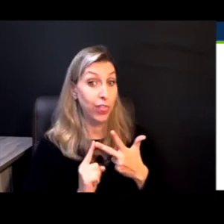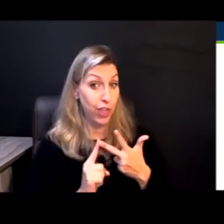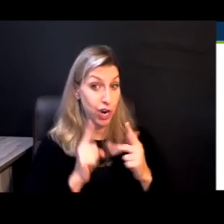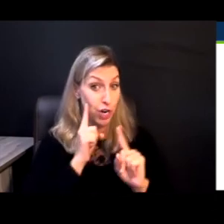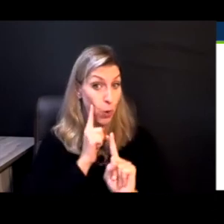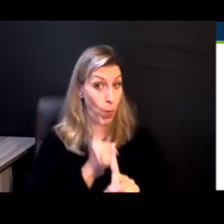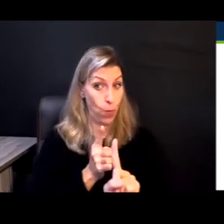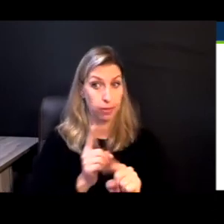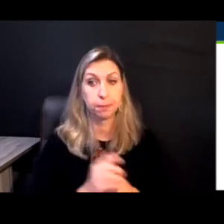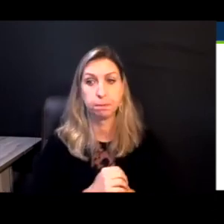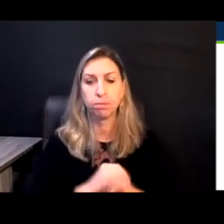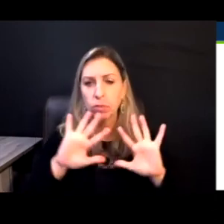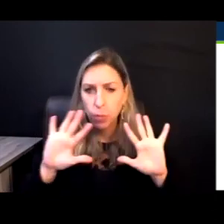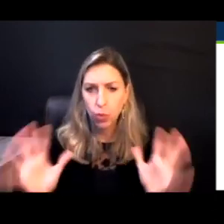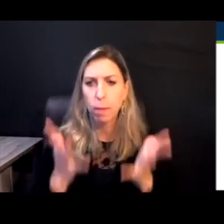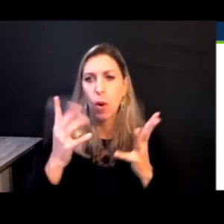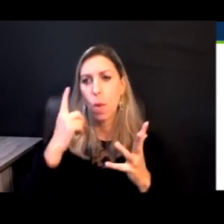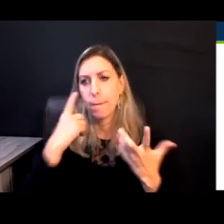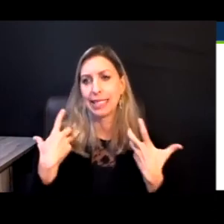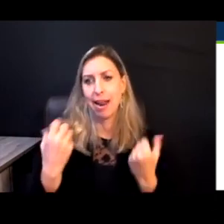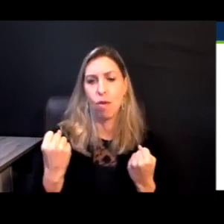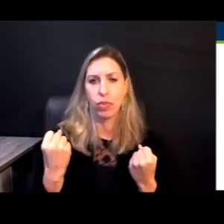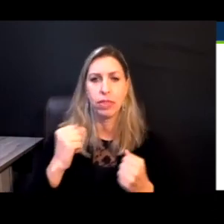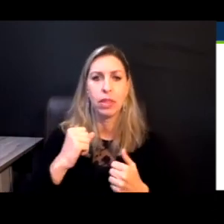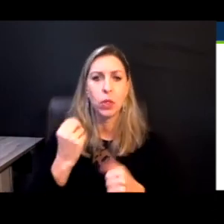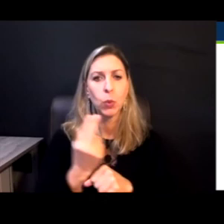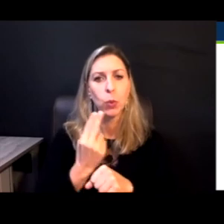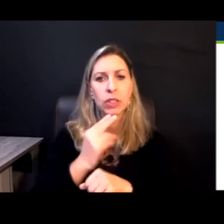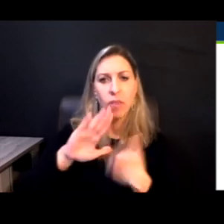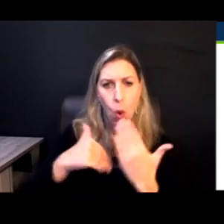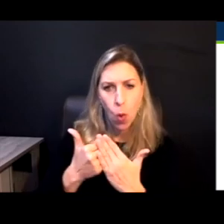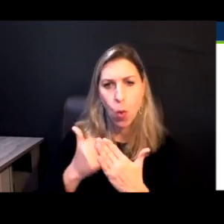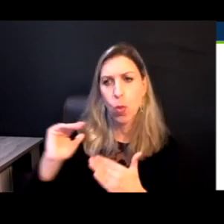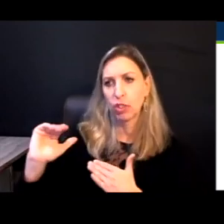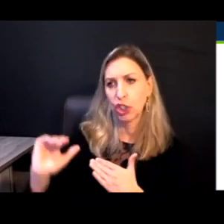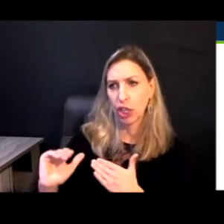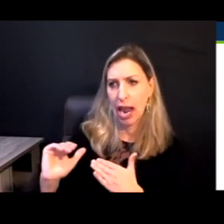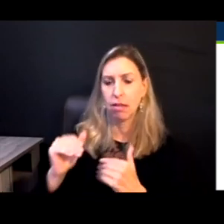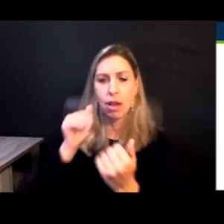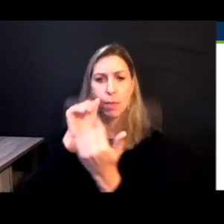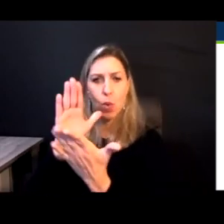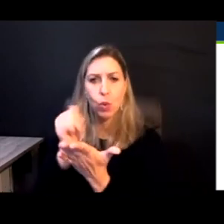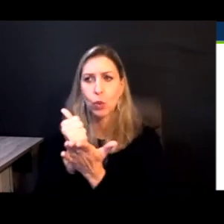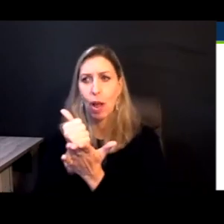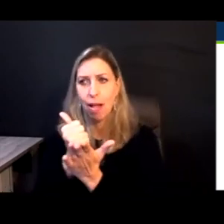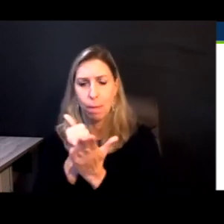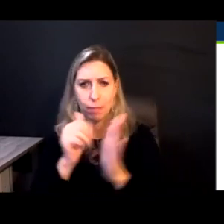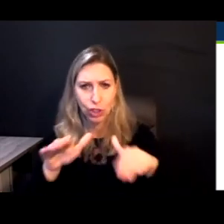3) Promote mental health and use a “whole child” approach to help children develop